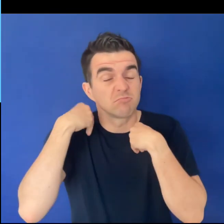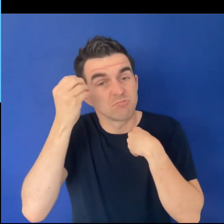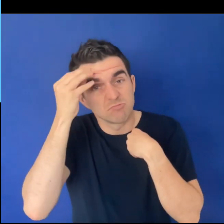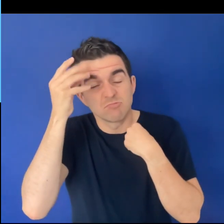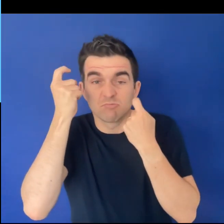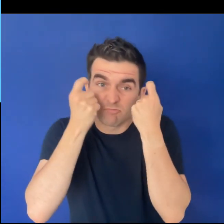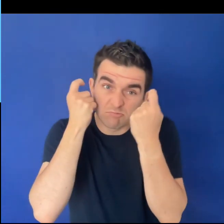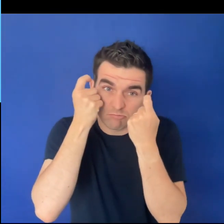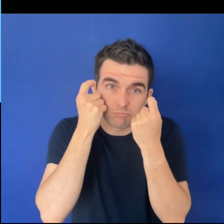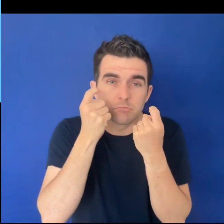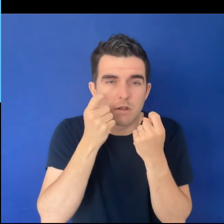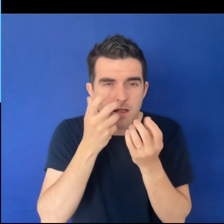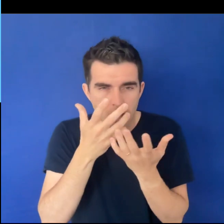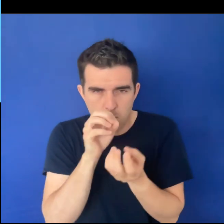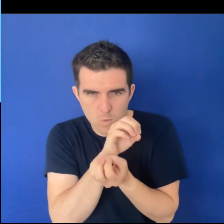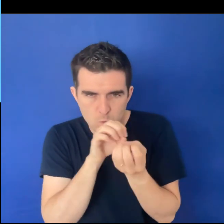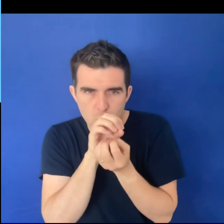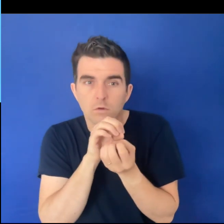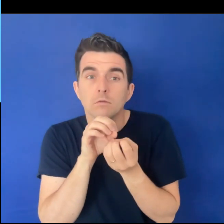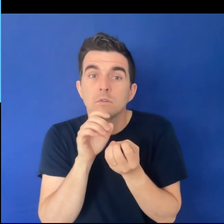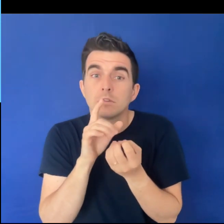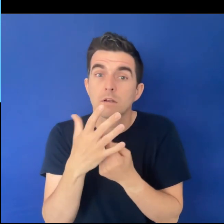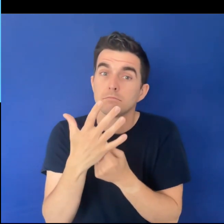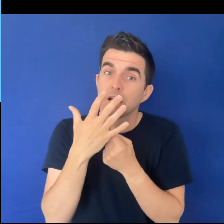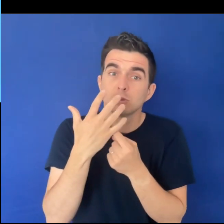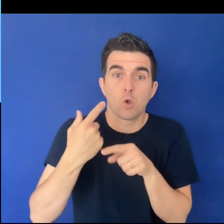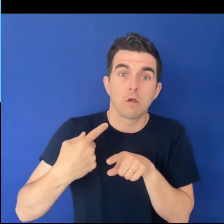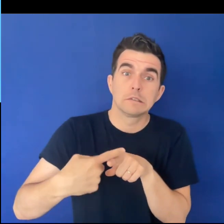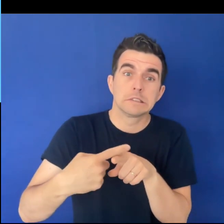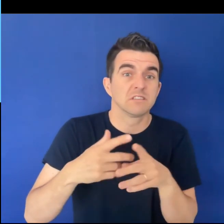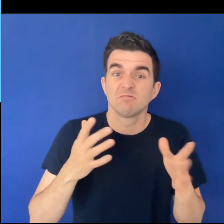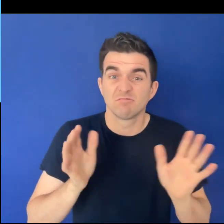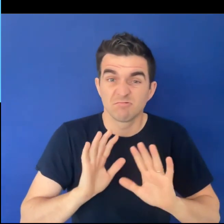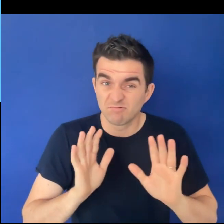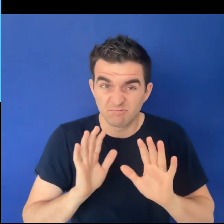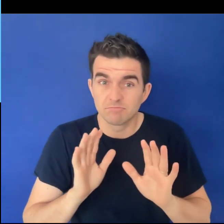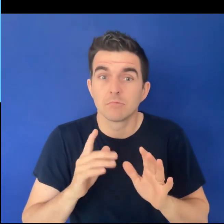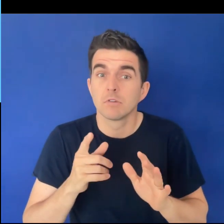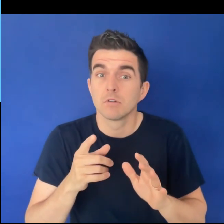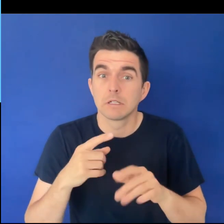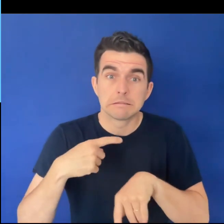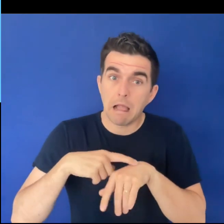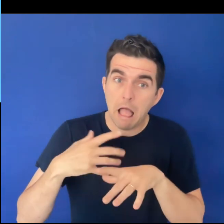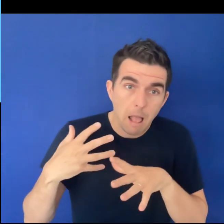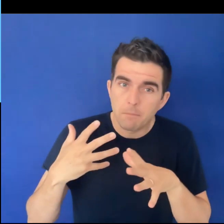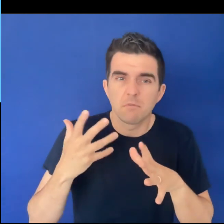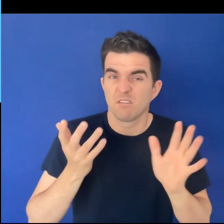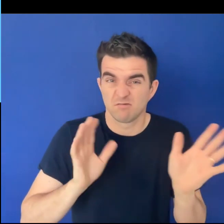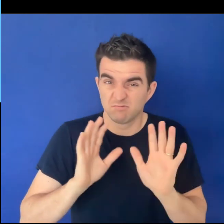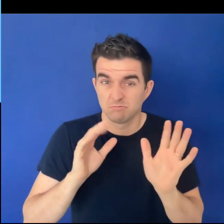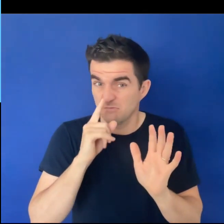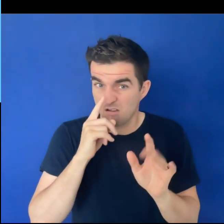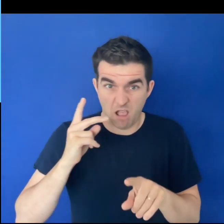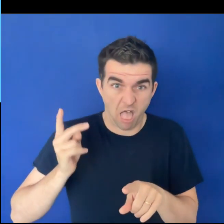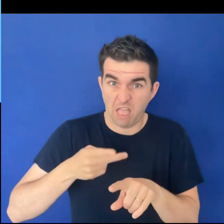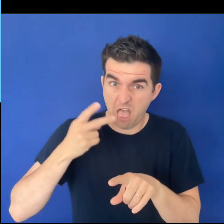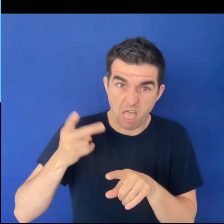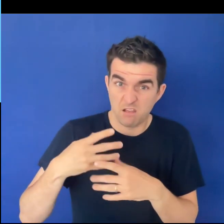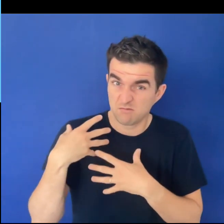decision to avoid the pressure of being put on the spot or failing tasks because you didn’t react in time, so you can try again as many times as you want.